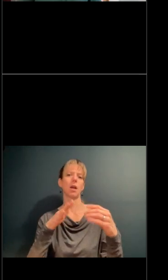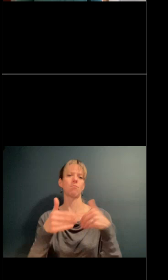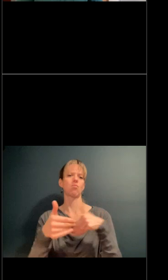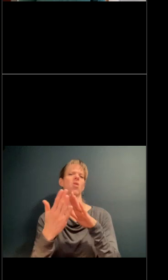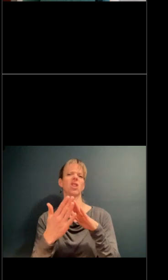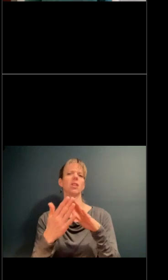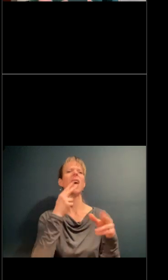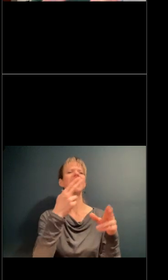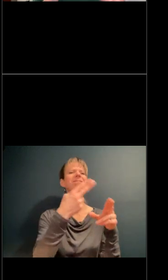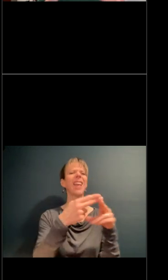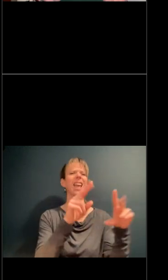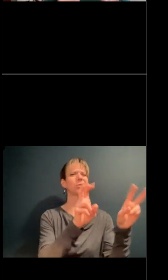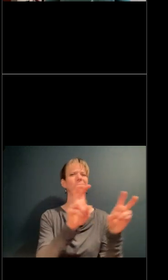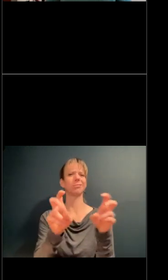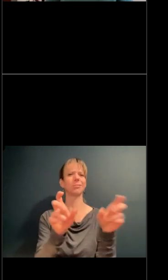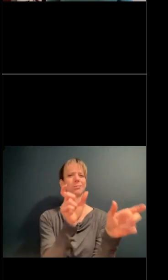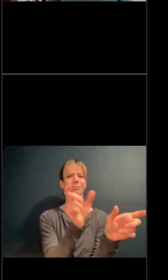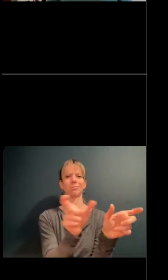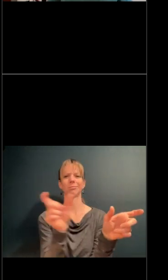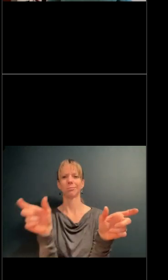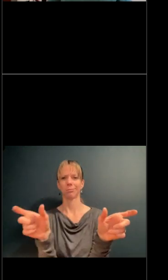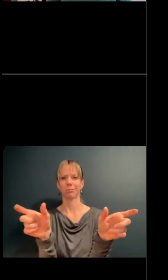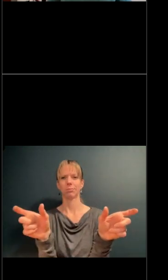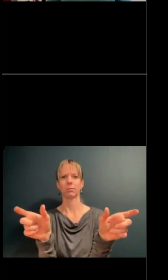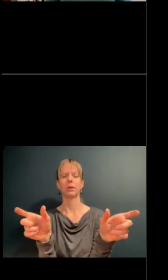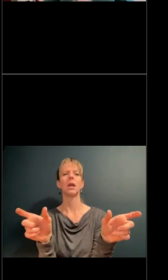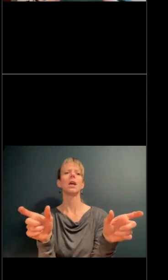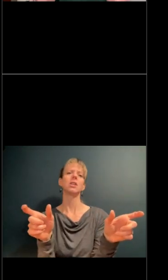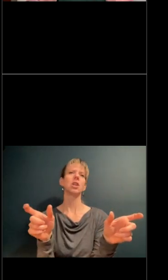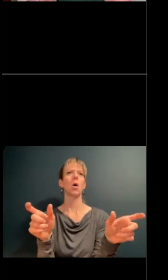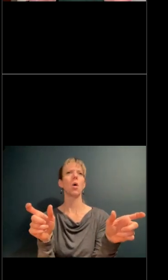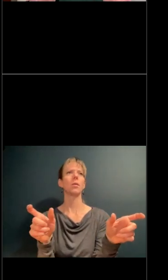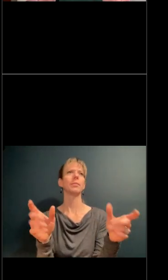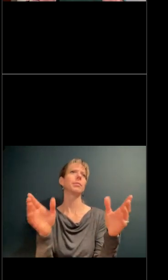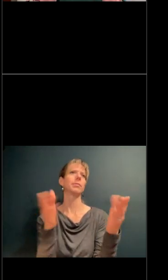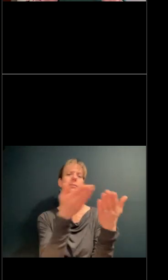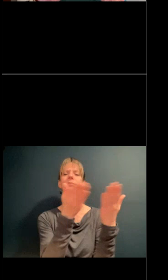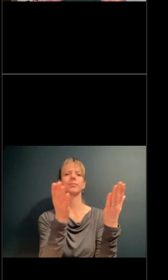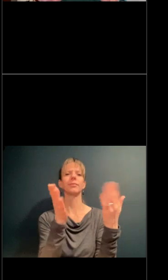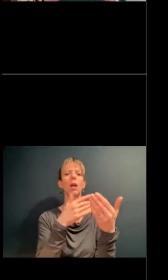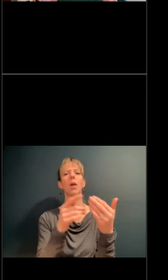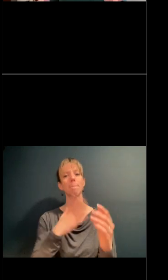describing sort of different variations of that. The point I want to make here is that in almost